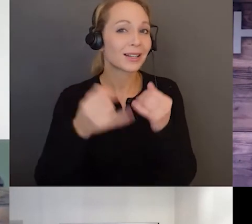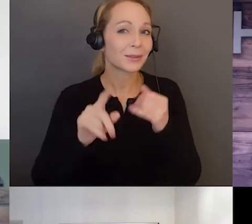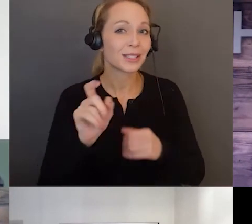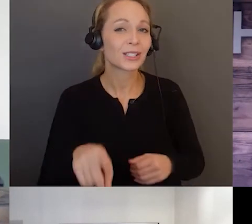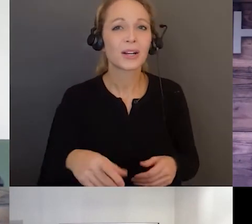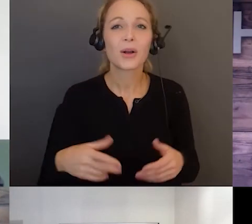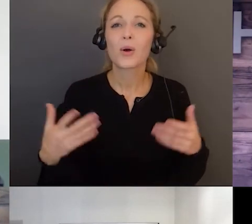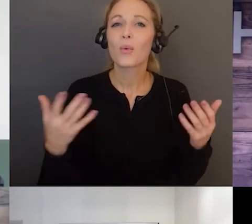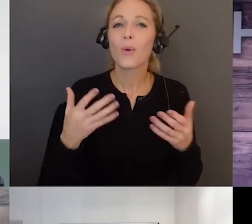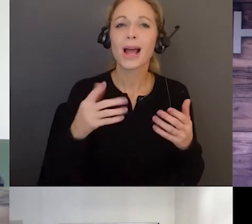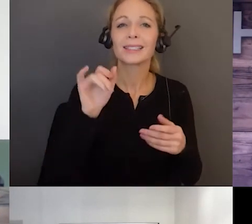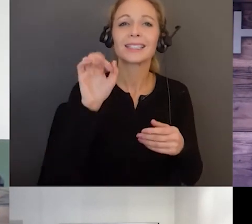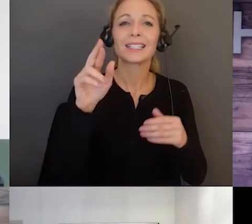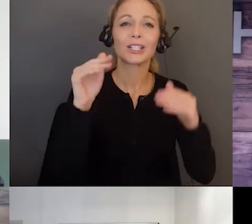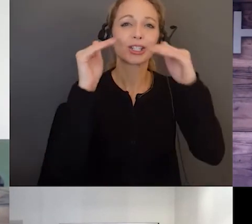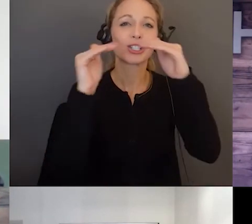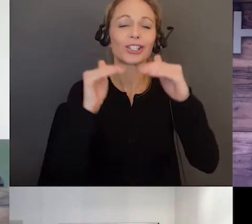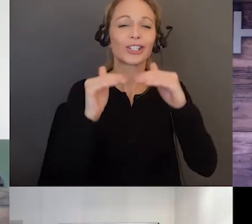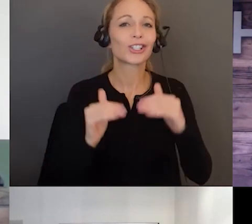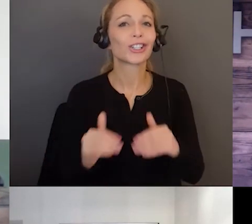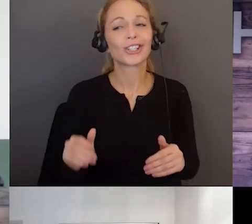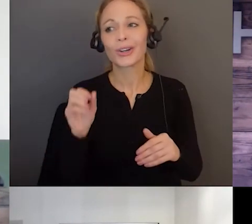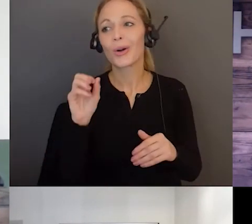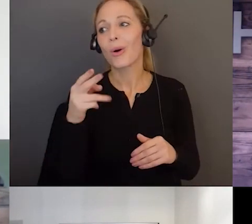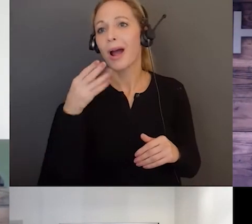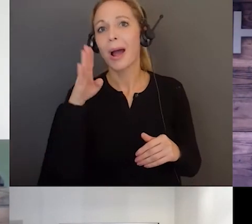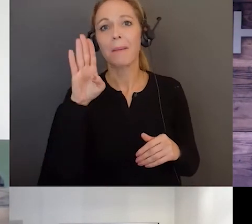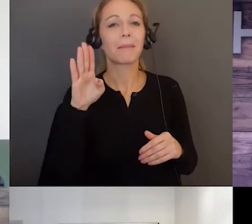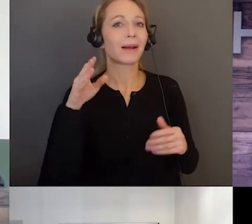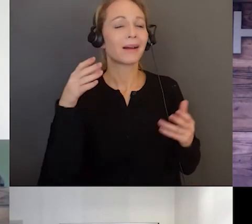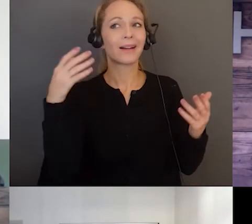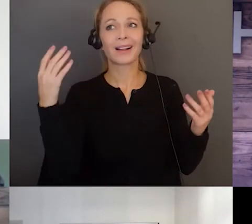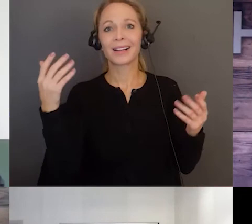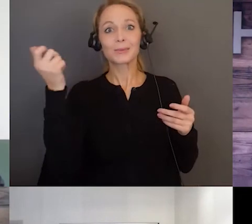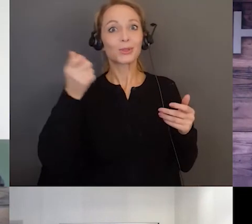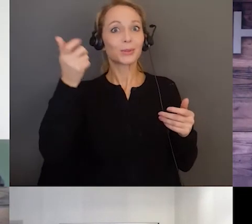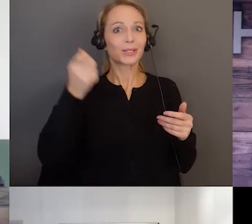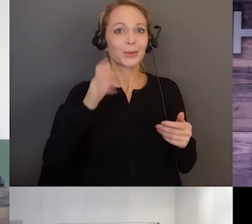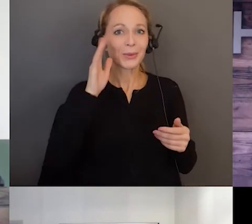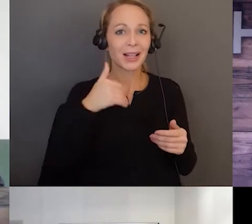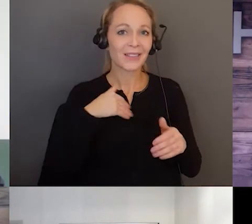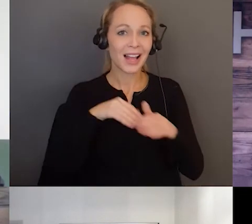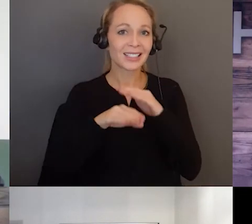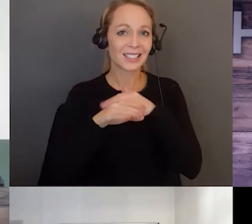WHAT TIERS OR HUB SUBSCRIPTIONS LITTLE BIT ACCESS TO GraphQL?